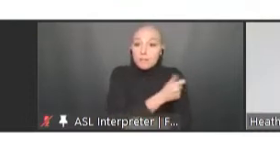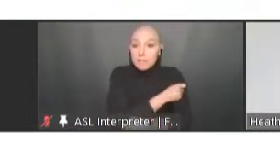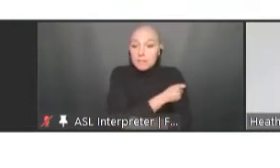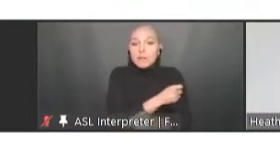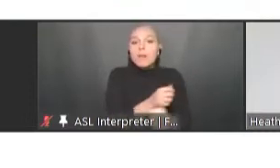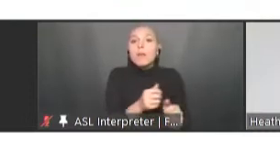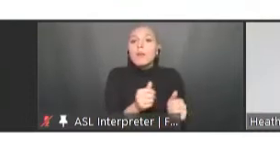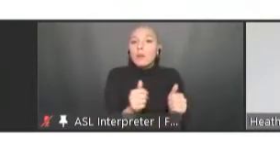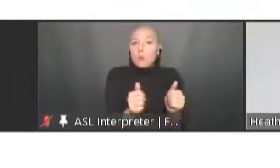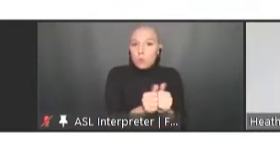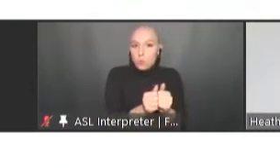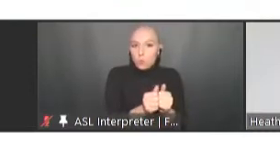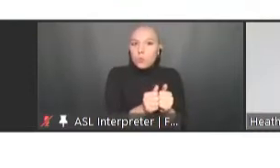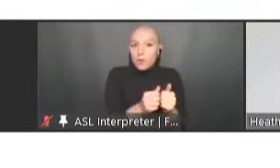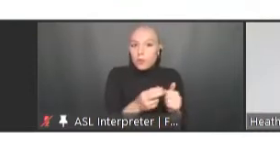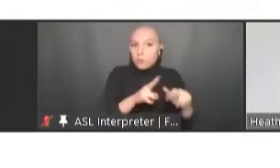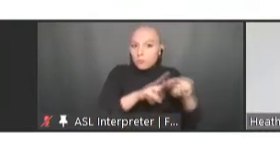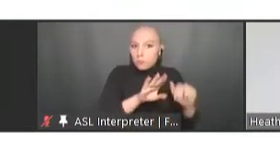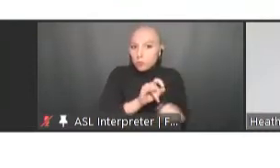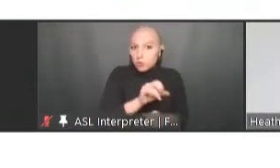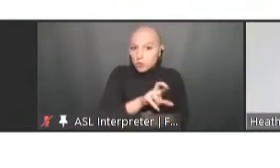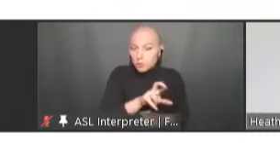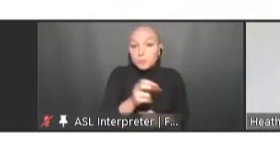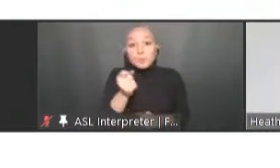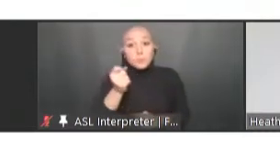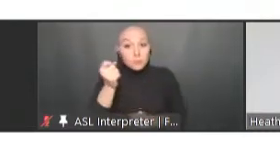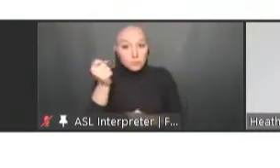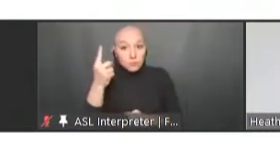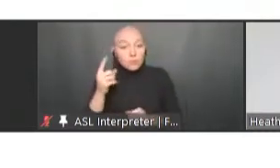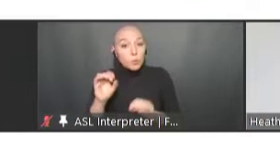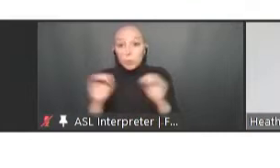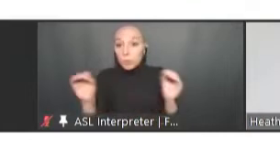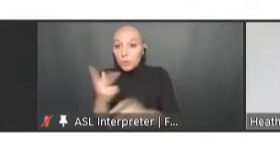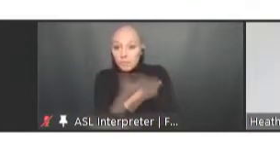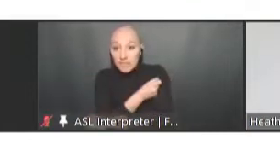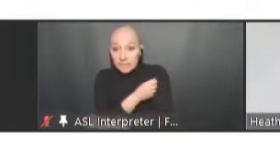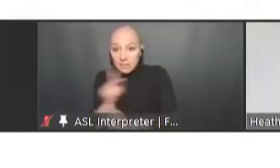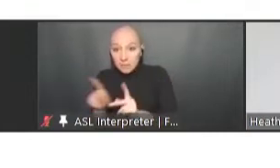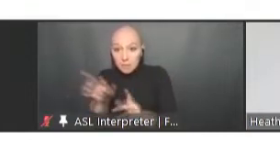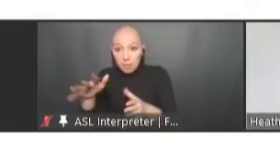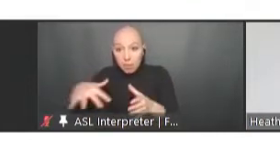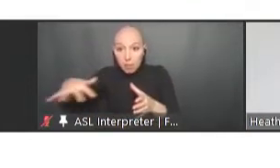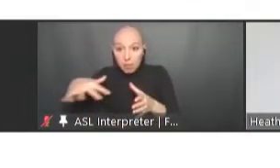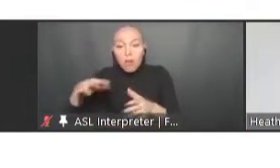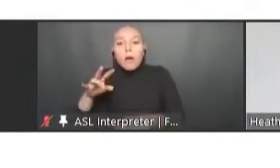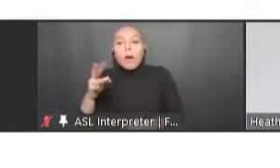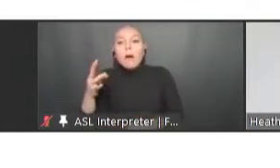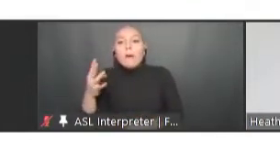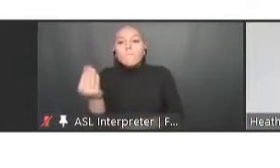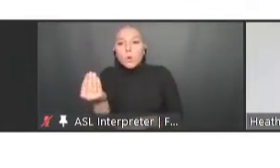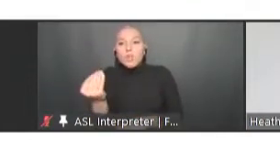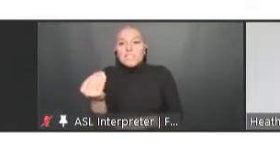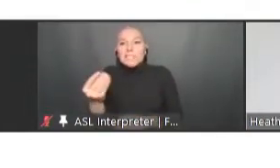unvaccinated persons had 14 times the risk of COVID-19 infection during the pre-Delta period,